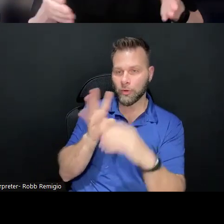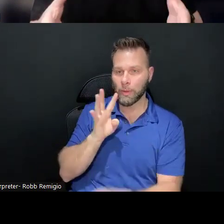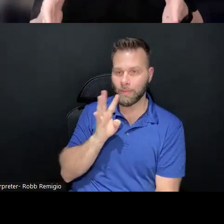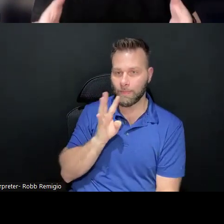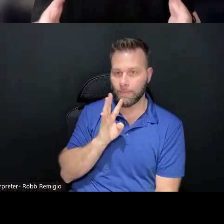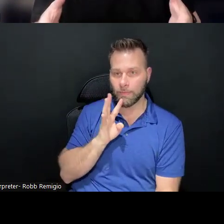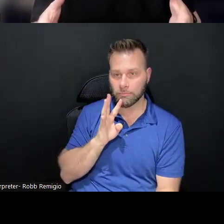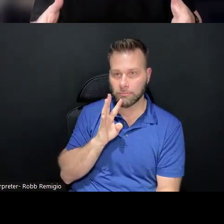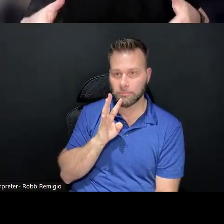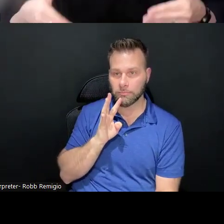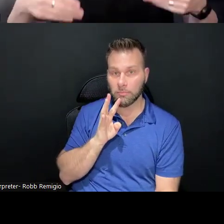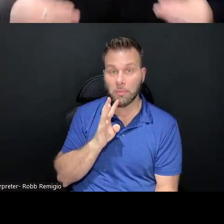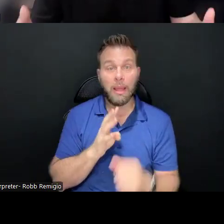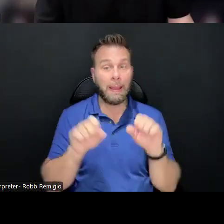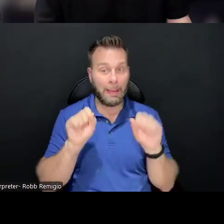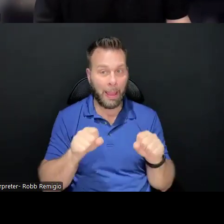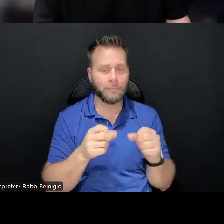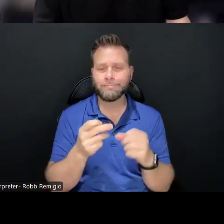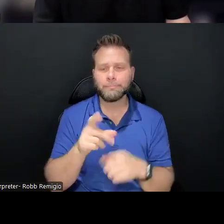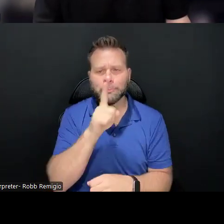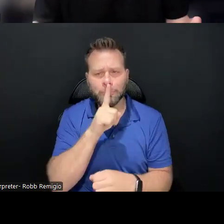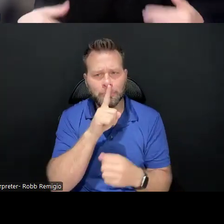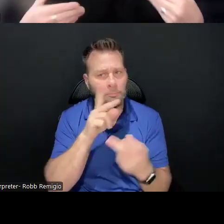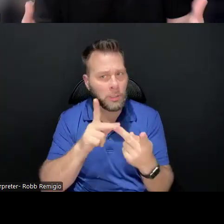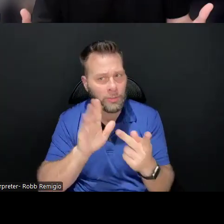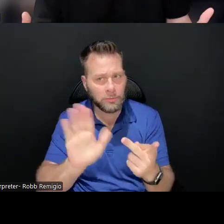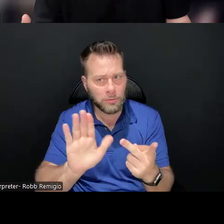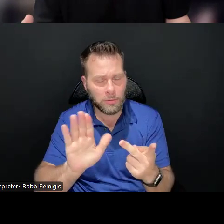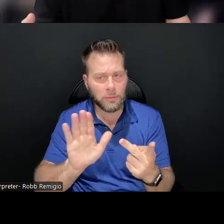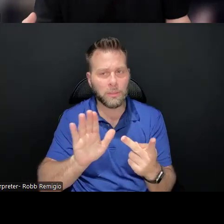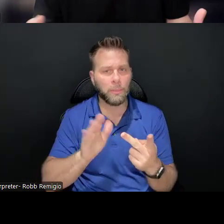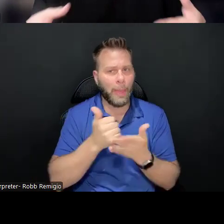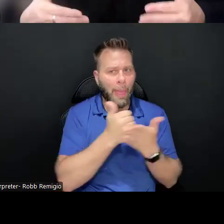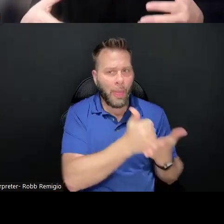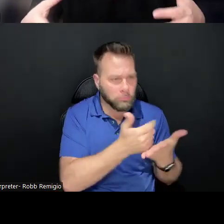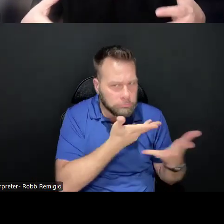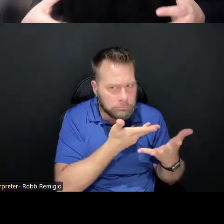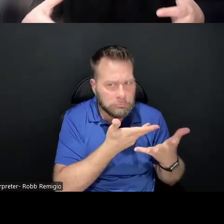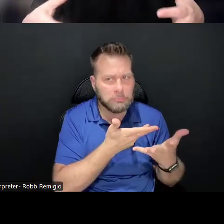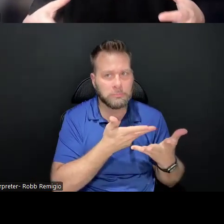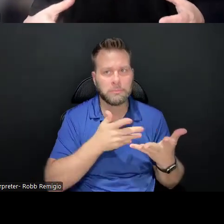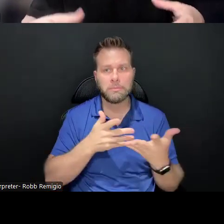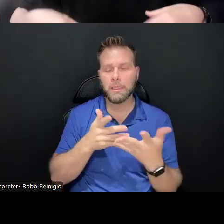them to communicate with the Deaf person effectively at the It is not a perfect It was never designed to be.